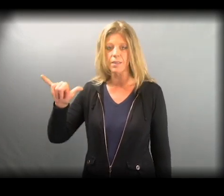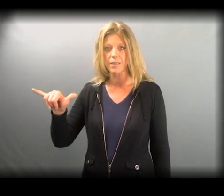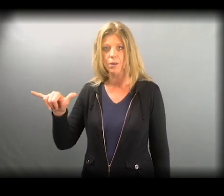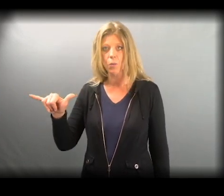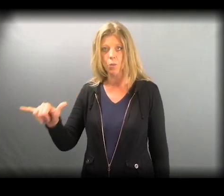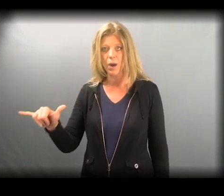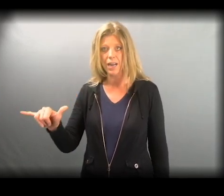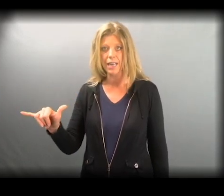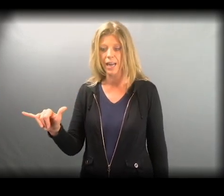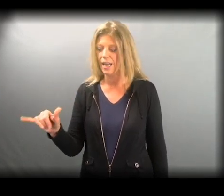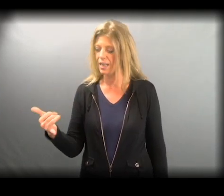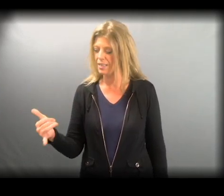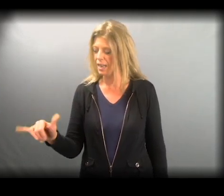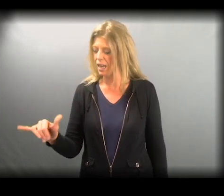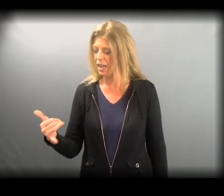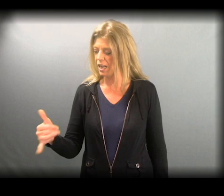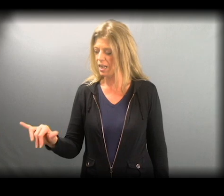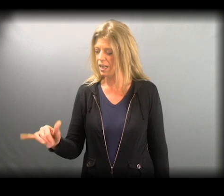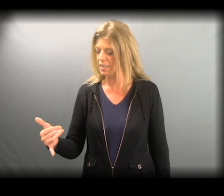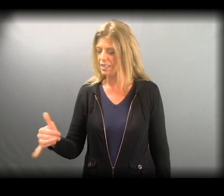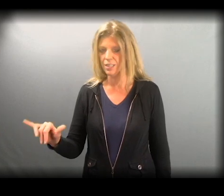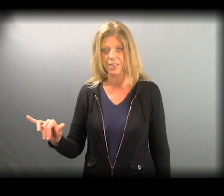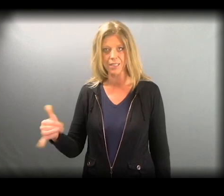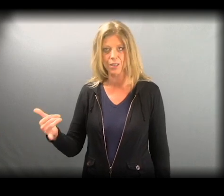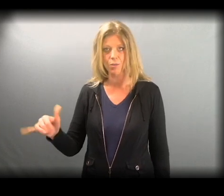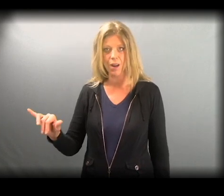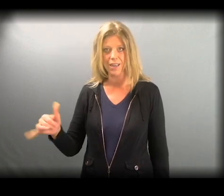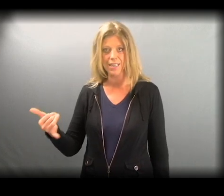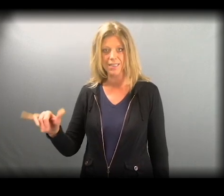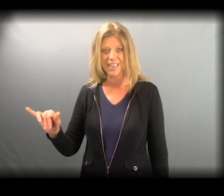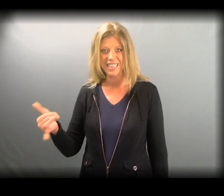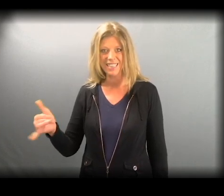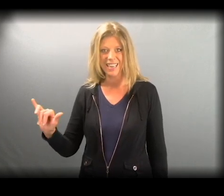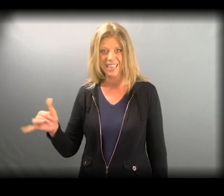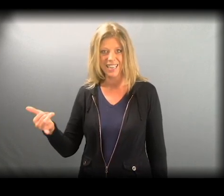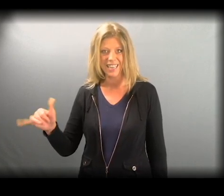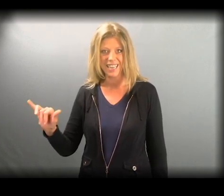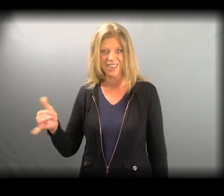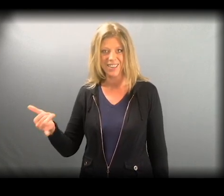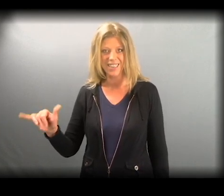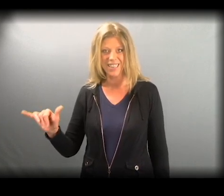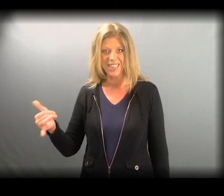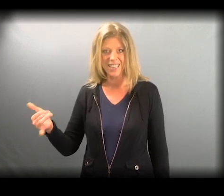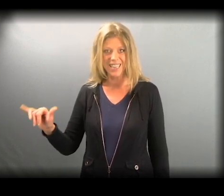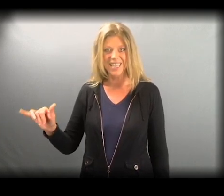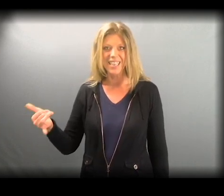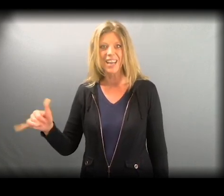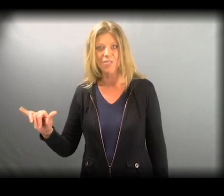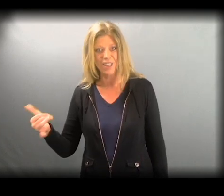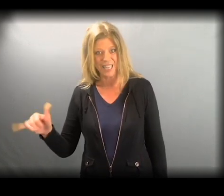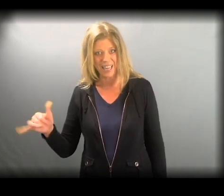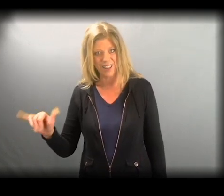So, it's a Y-hand, and you're just going to rock it side-to-side - like here.